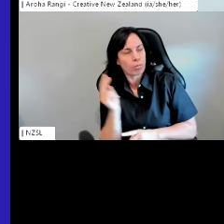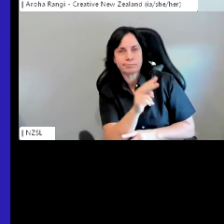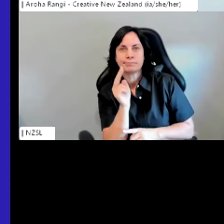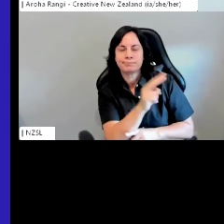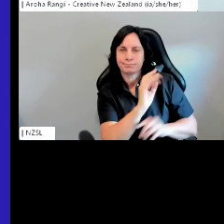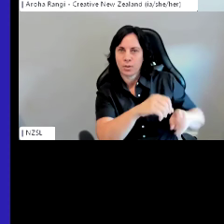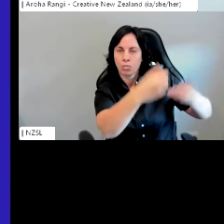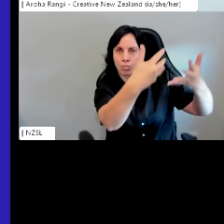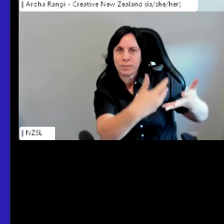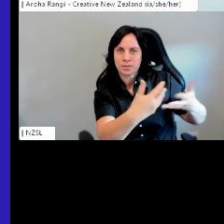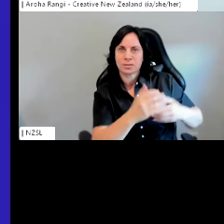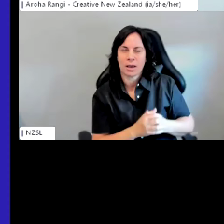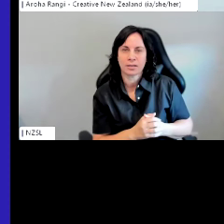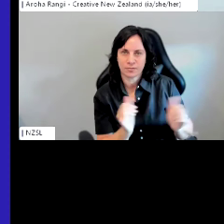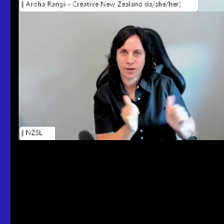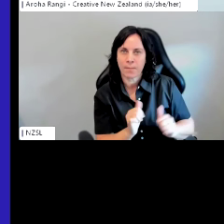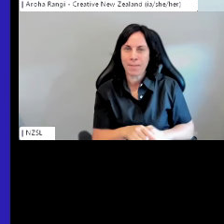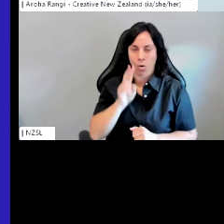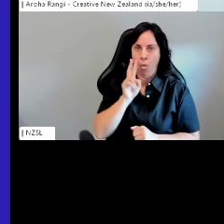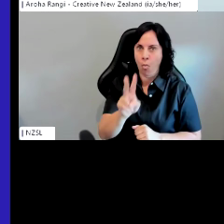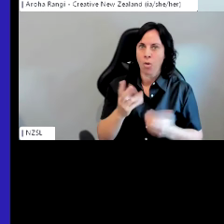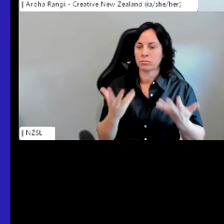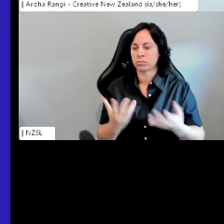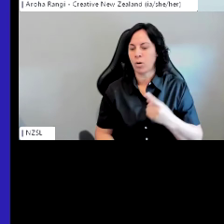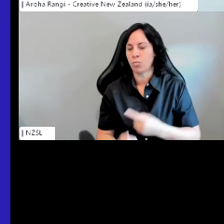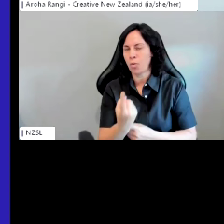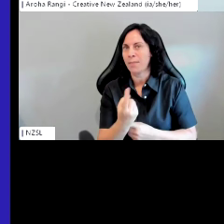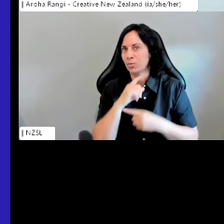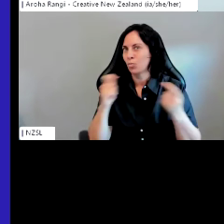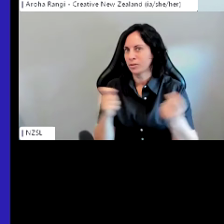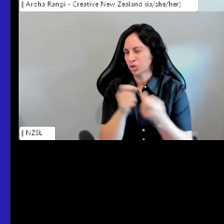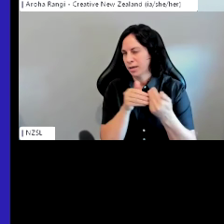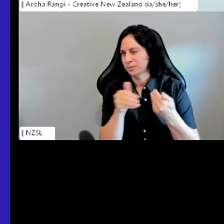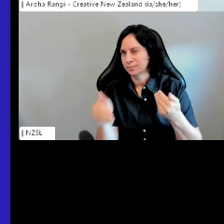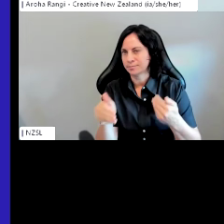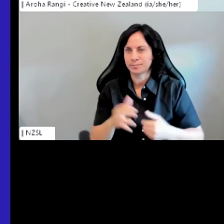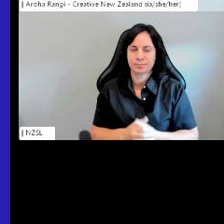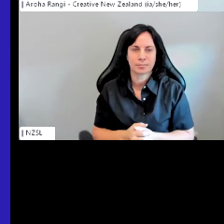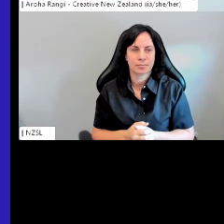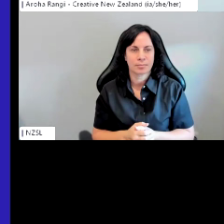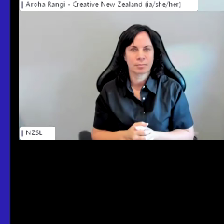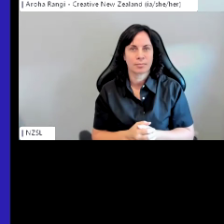definitely one thing, but watch this space because I think that'll change. Thank you, Andrew. The